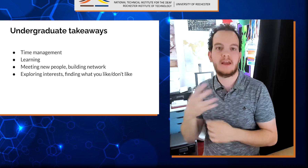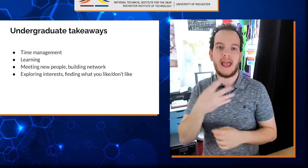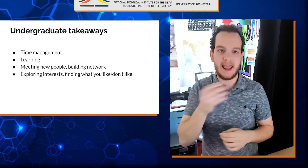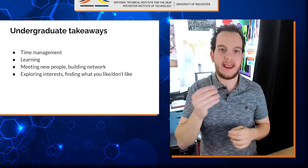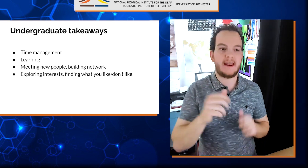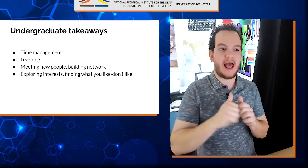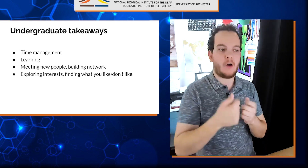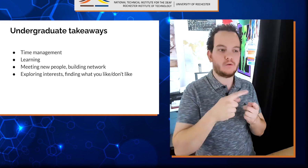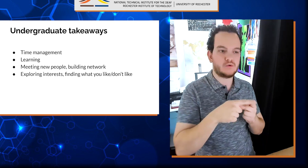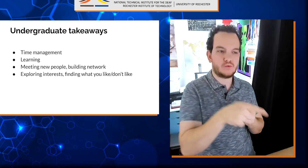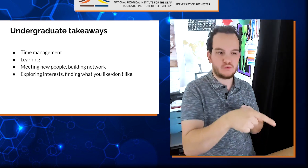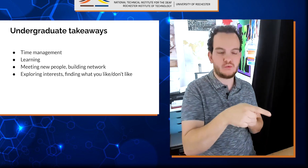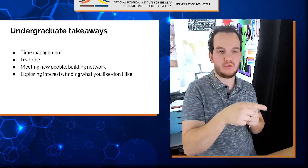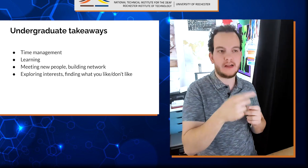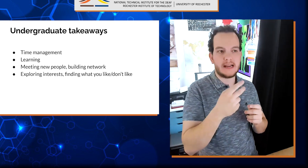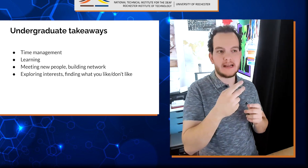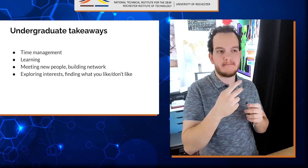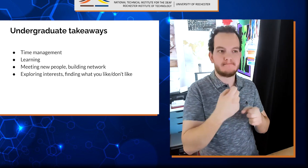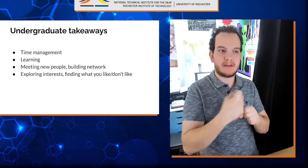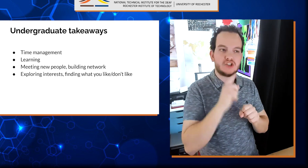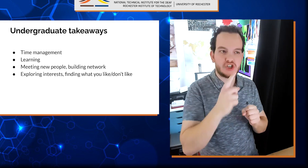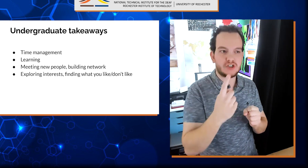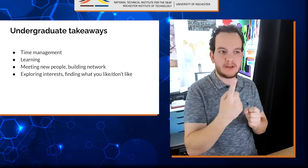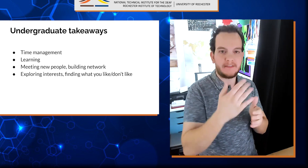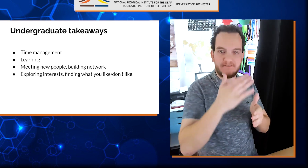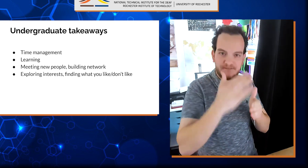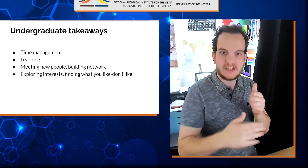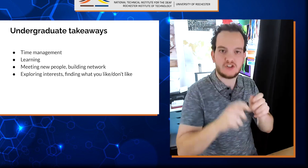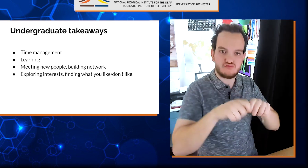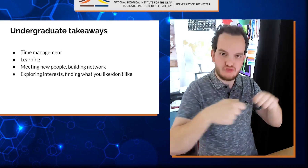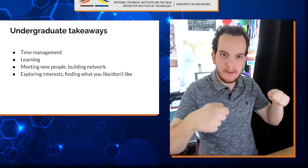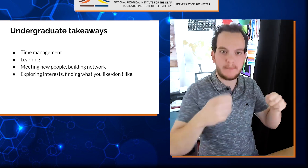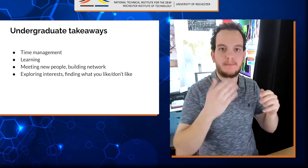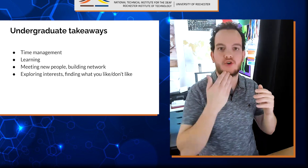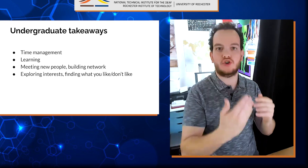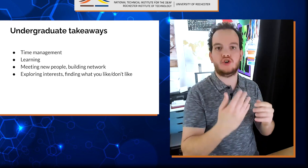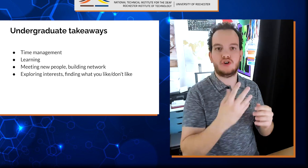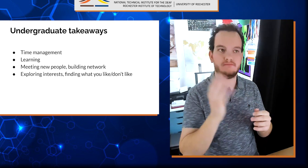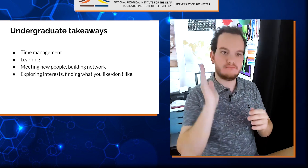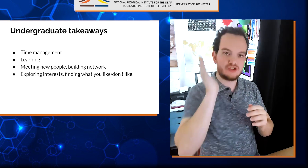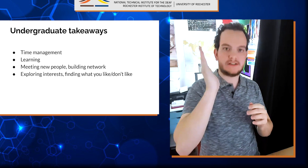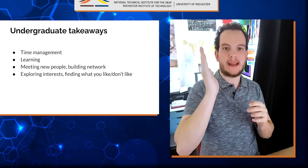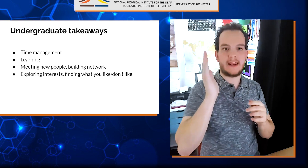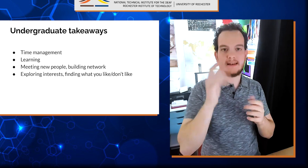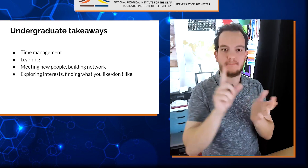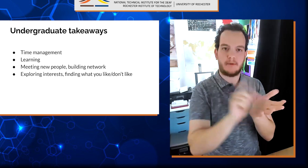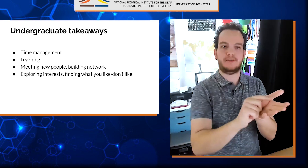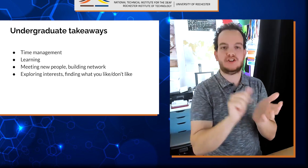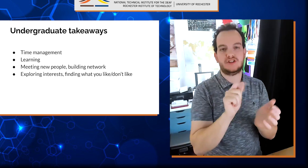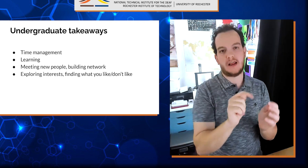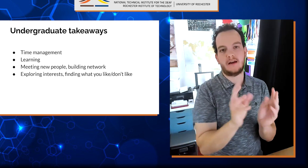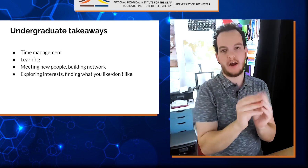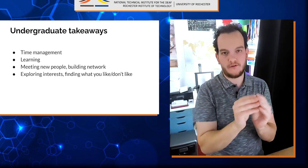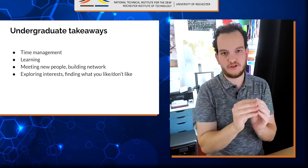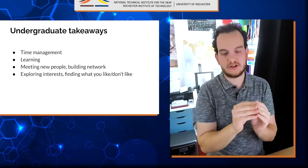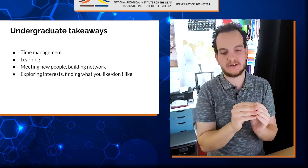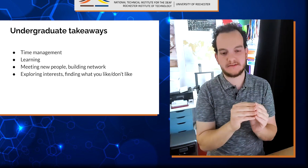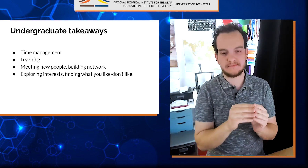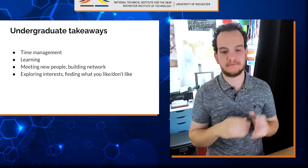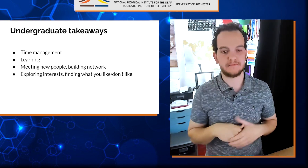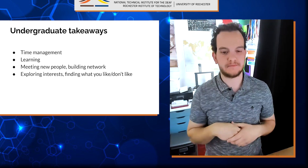how new concepts are approached and how that work is done